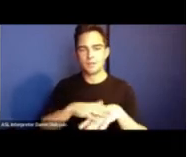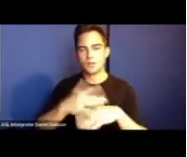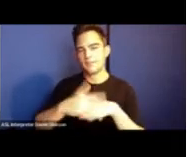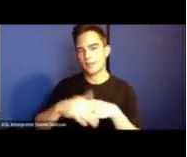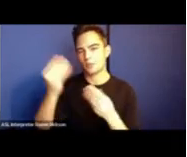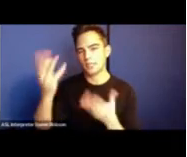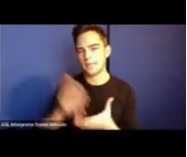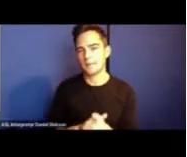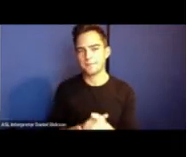Next slide.